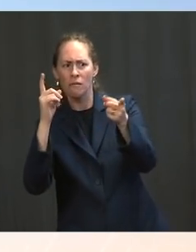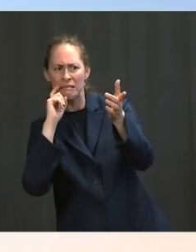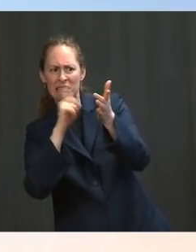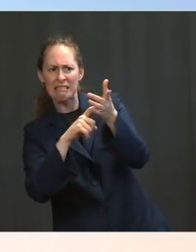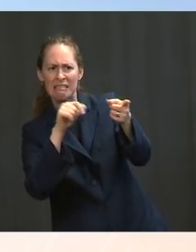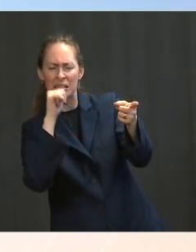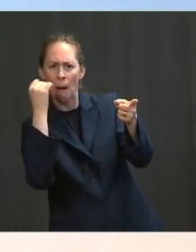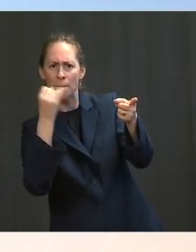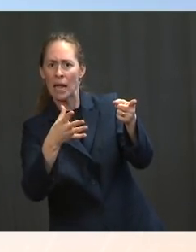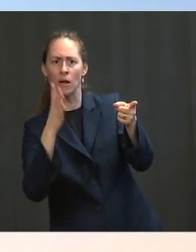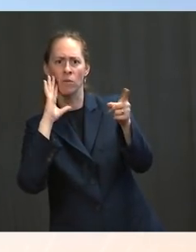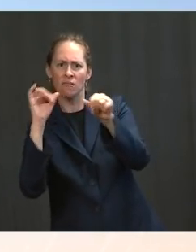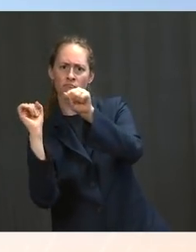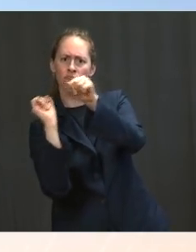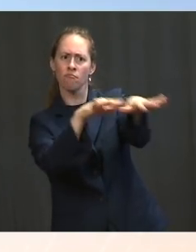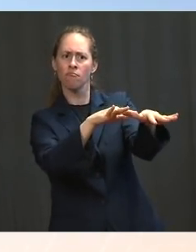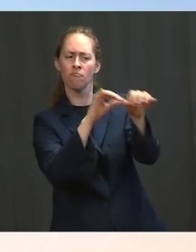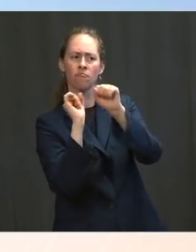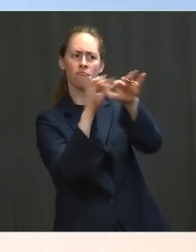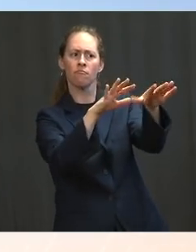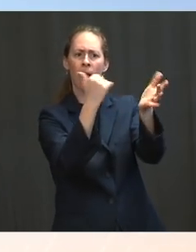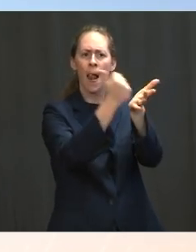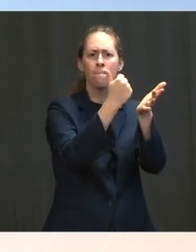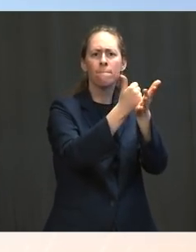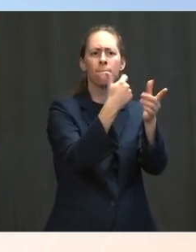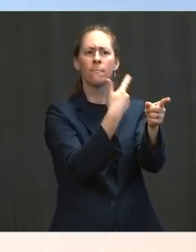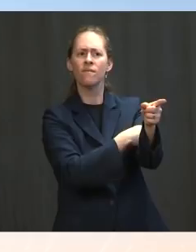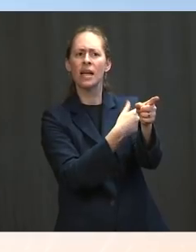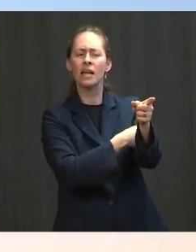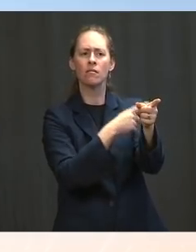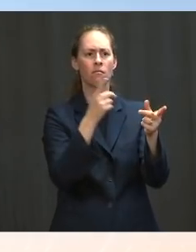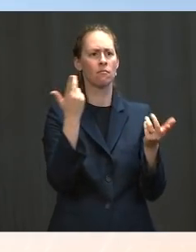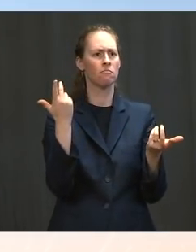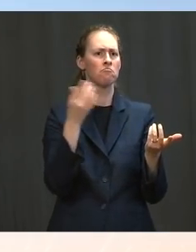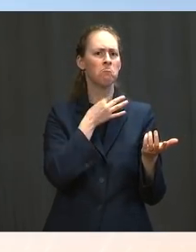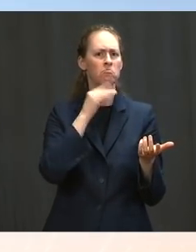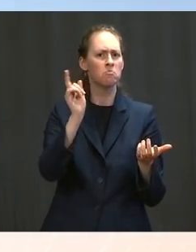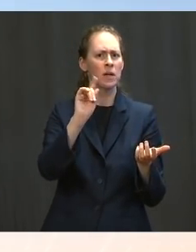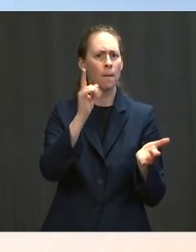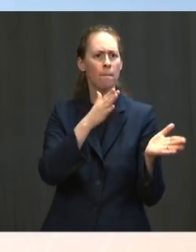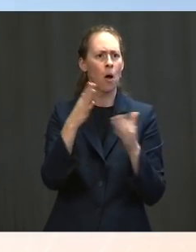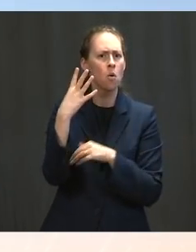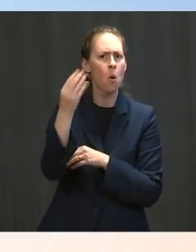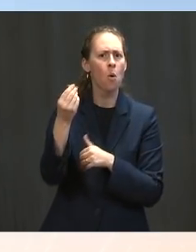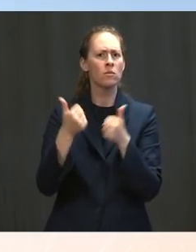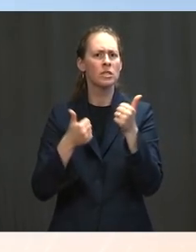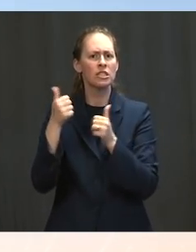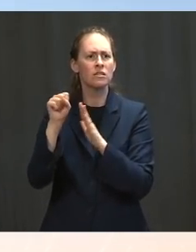Where are they going first? What states and local communities are you in touch with? Ms. Psaki: So, we're in touch with a range of communities.